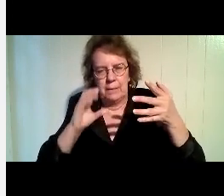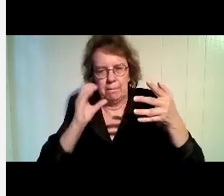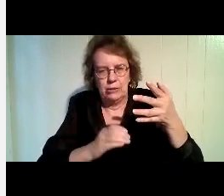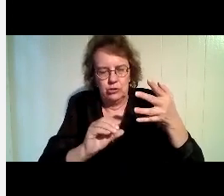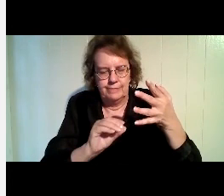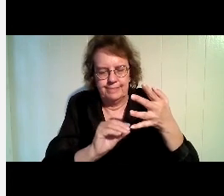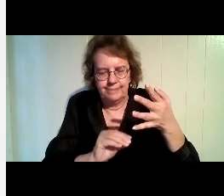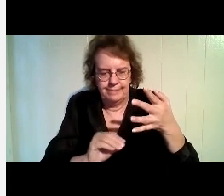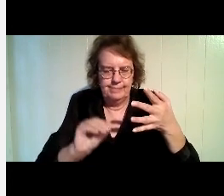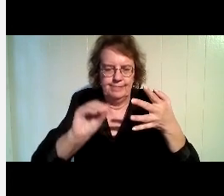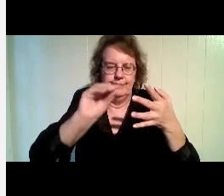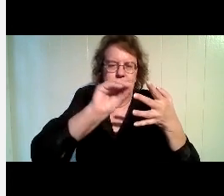clicking and dragging to reorder them.